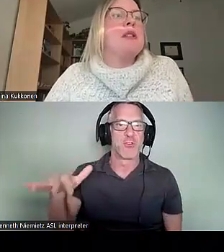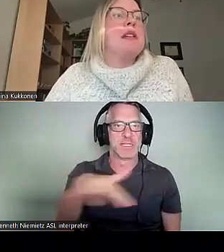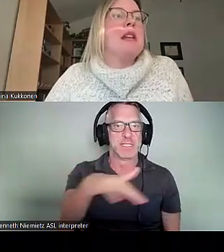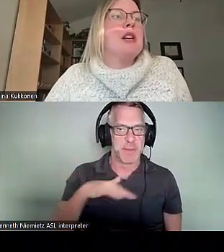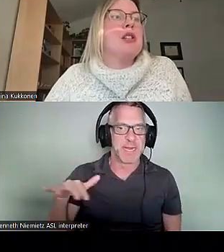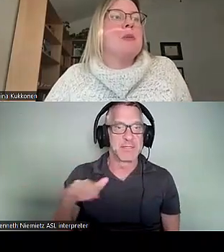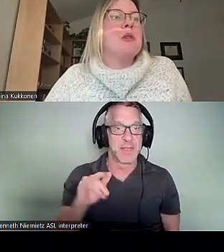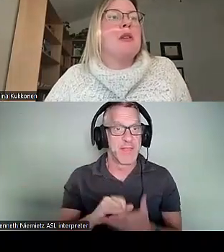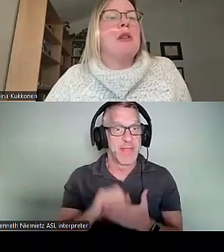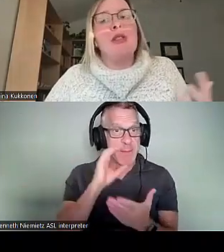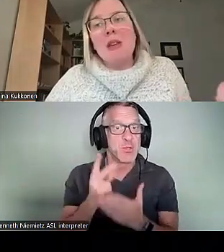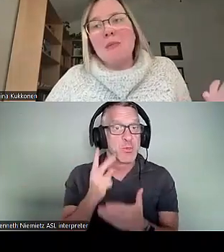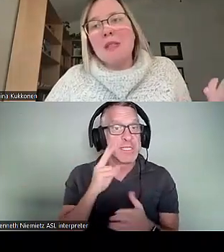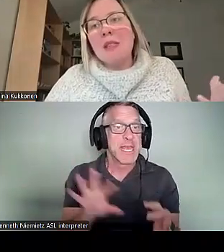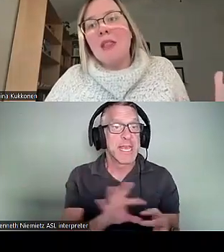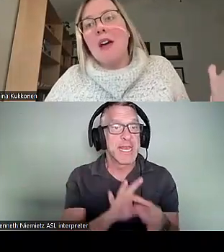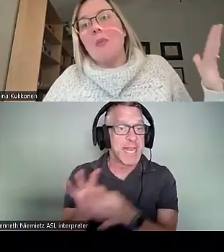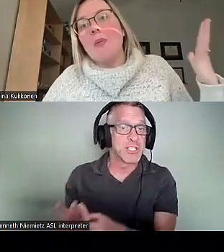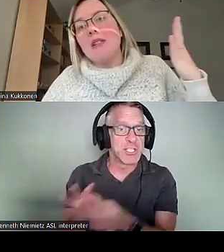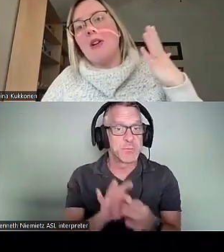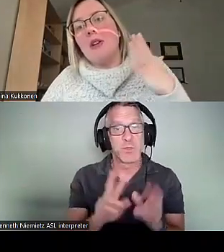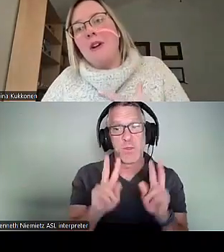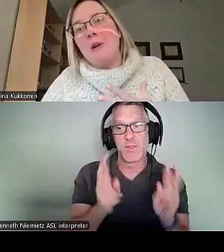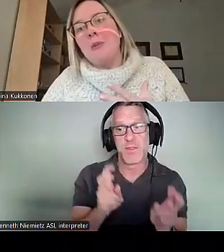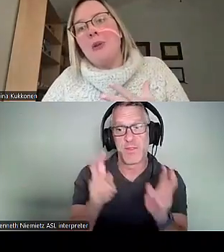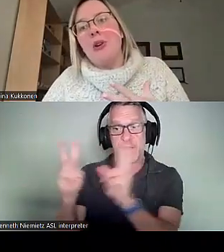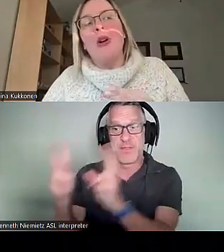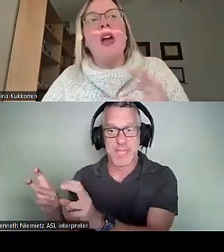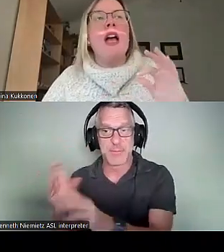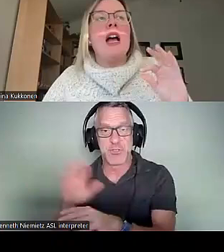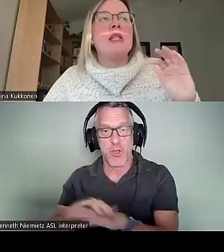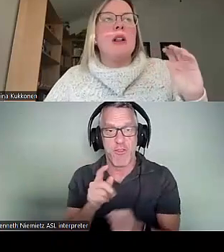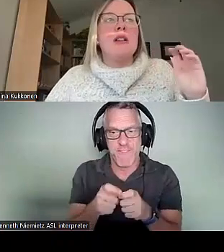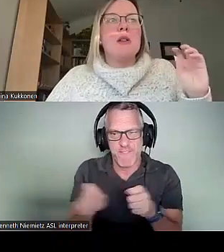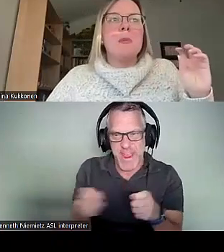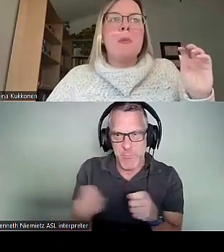we see connections between the themes that are present on the fabric mural, as well as those